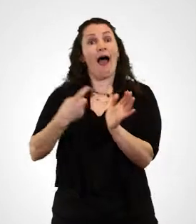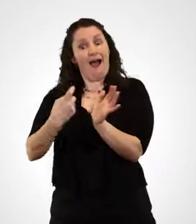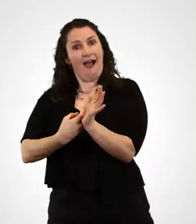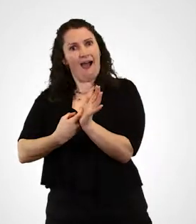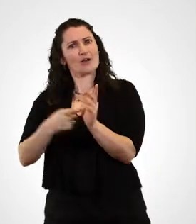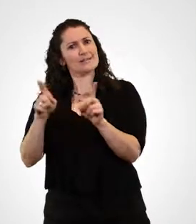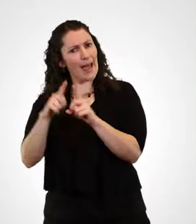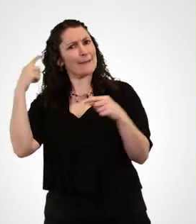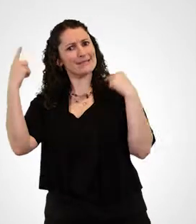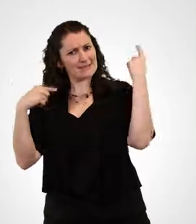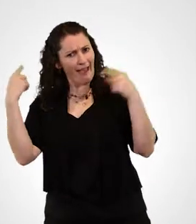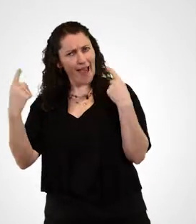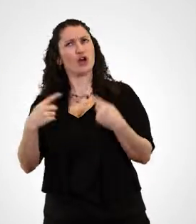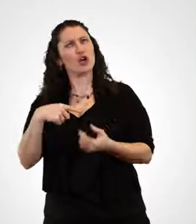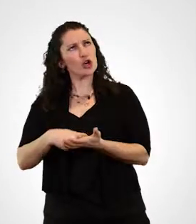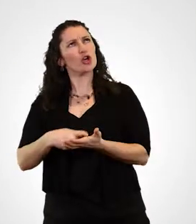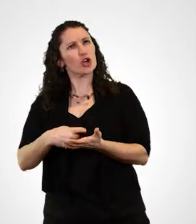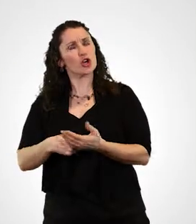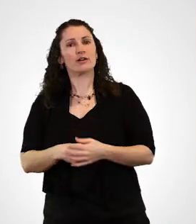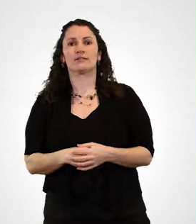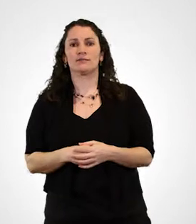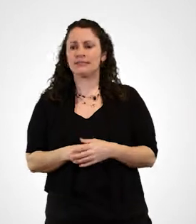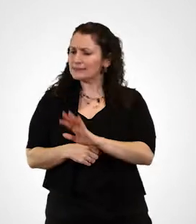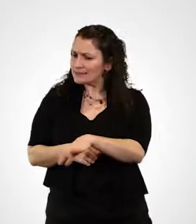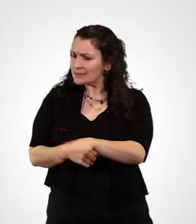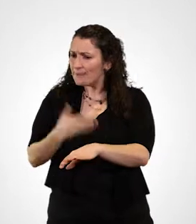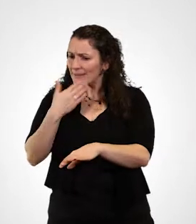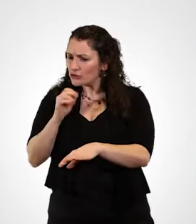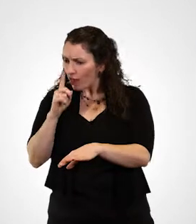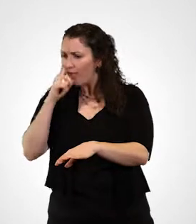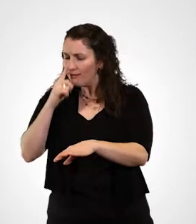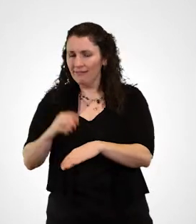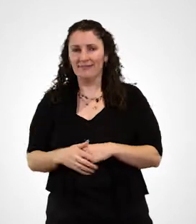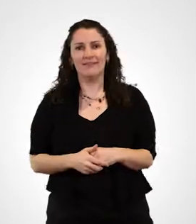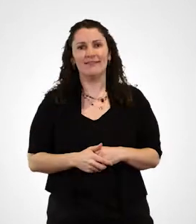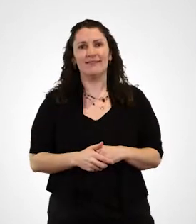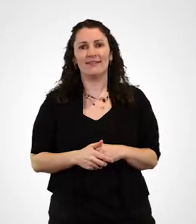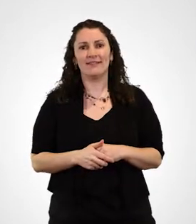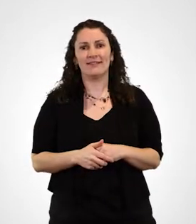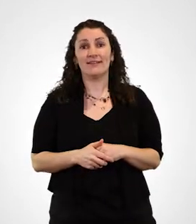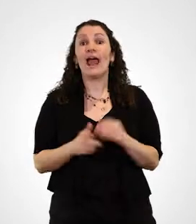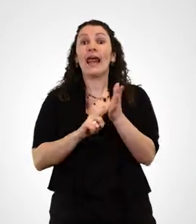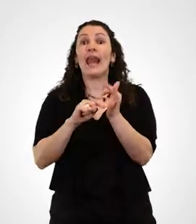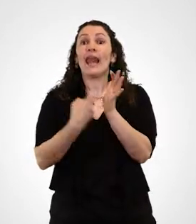Here's the letter "R" and it makes the sound "rrr, rrr, rrr".